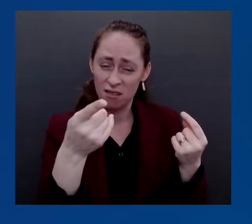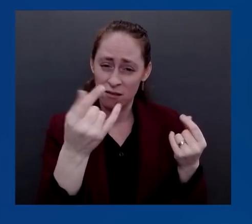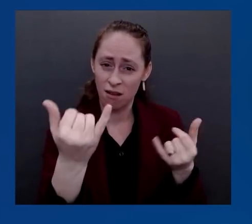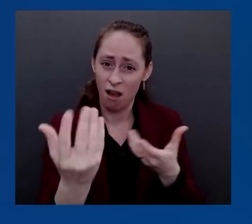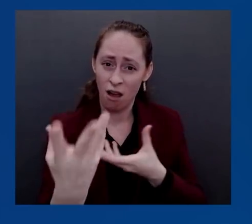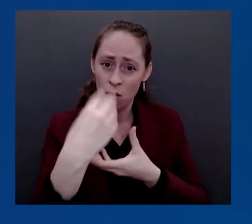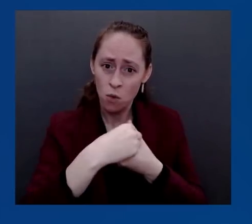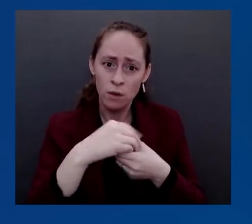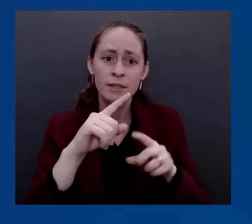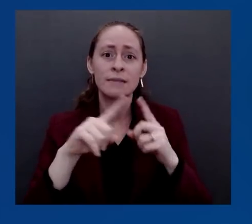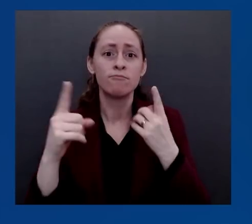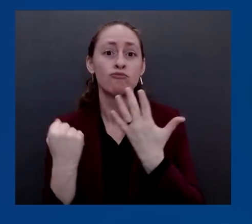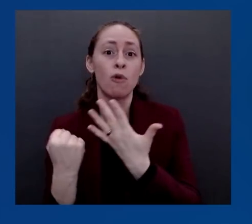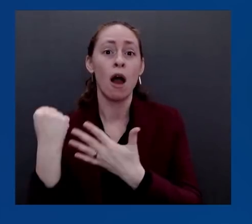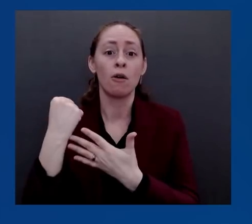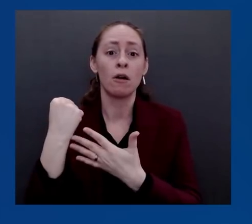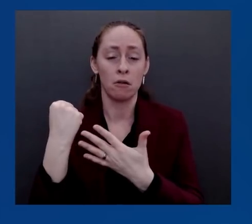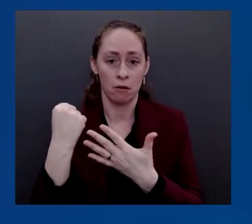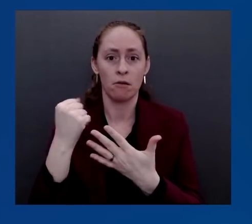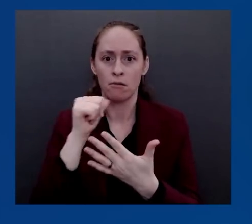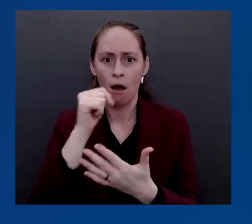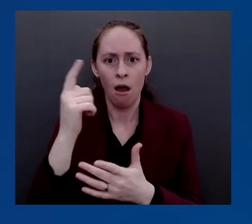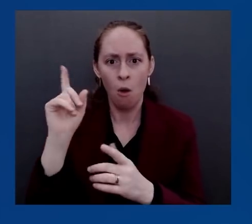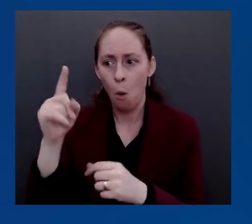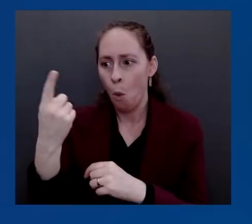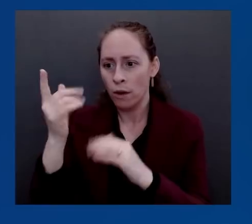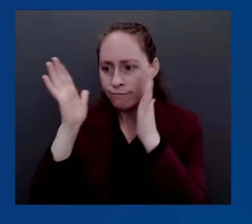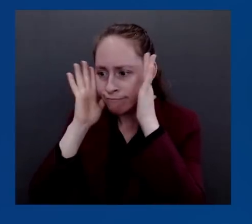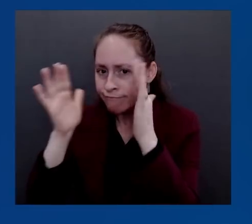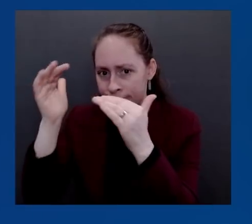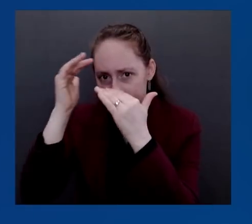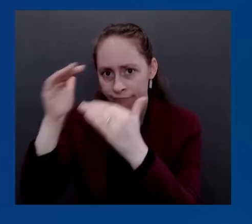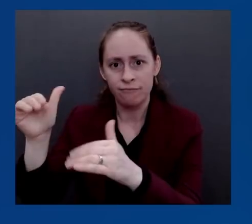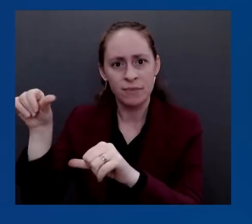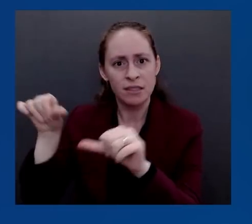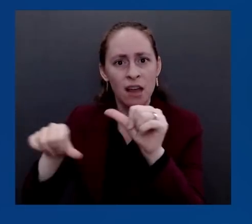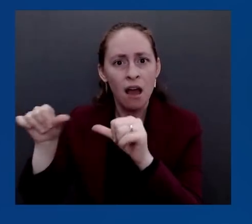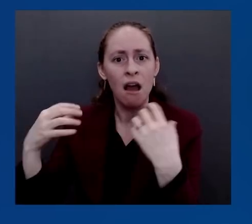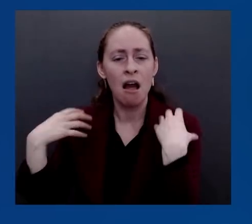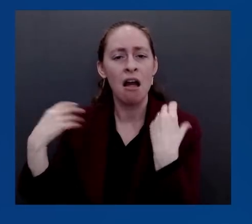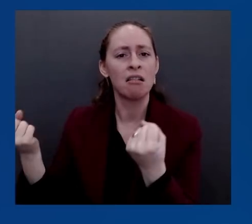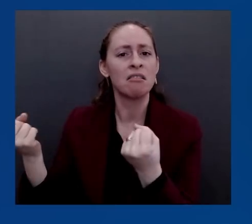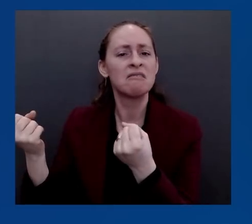you know, sort of strictly health and safety on one side? And second, in terms of that timeline, you know, it --